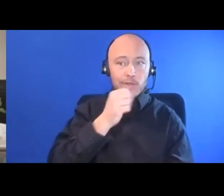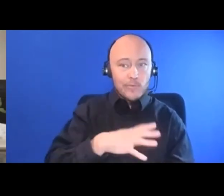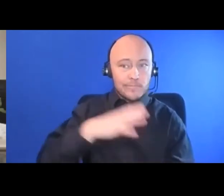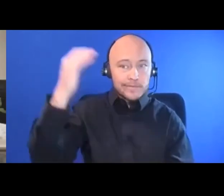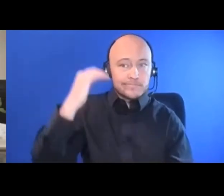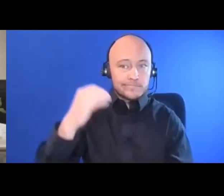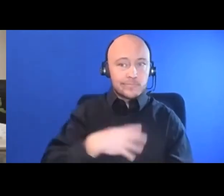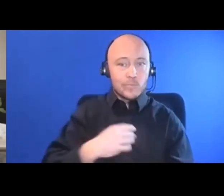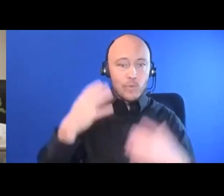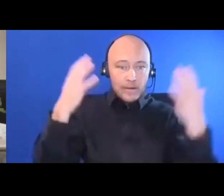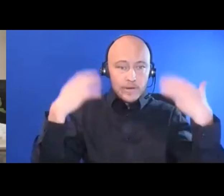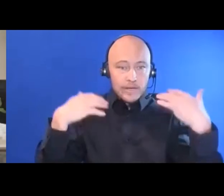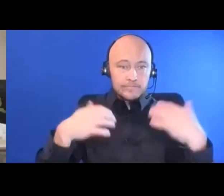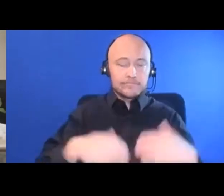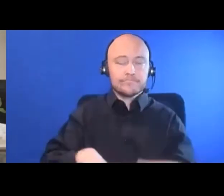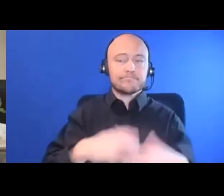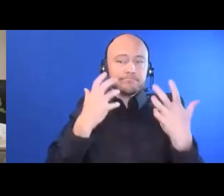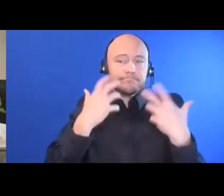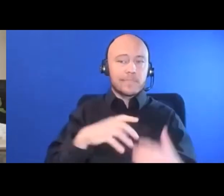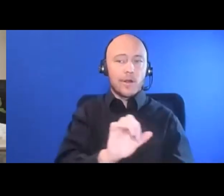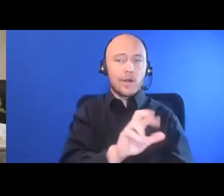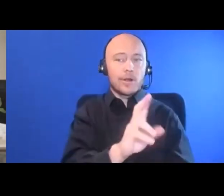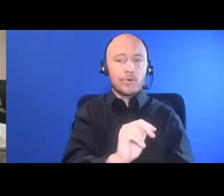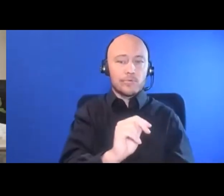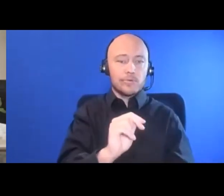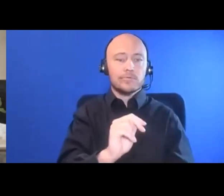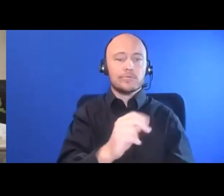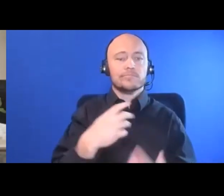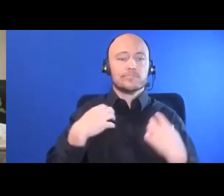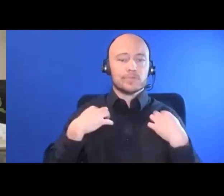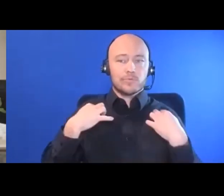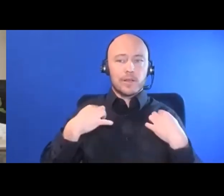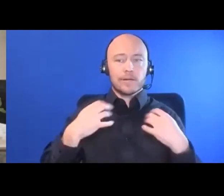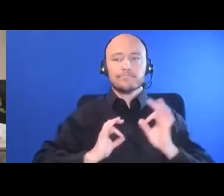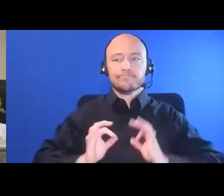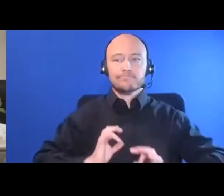wearing a maroon sweater and polka dot shirt underneath.